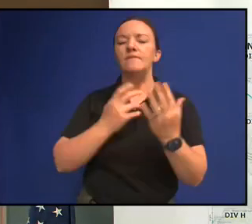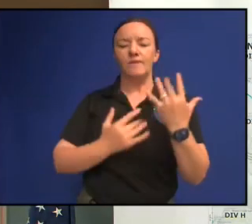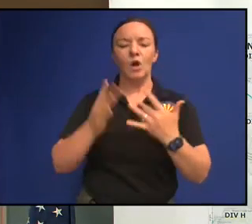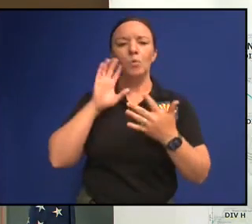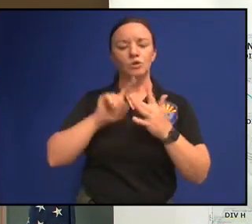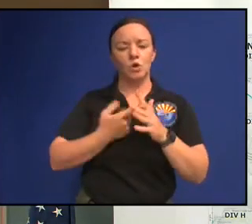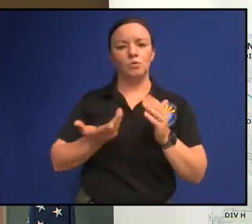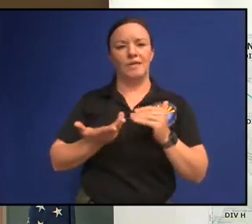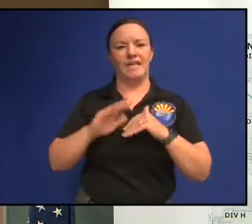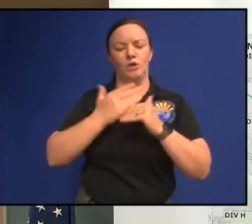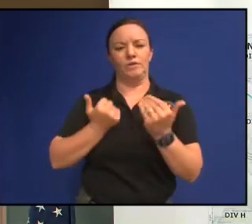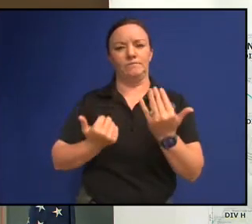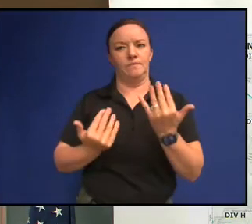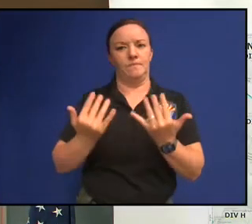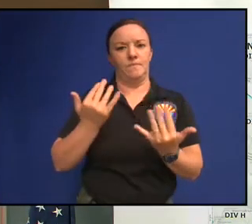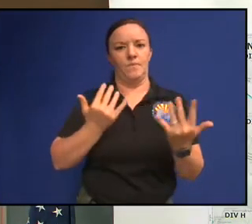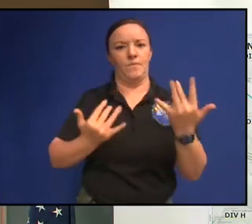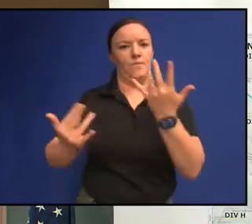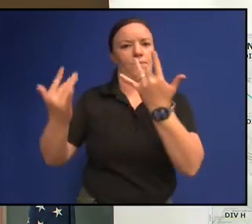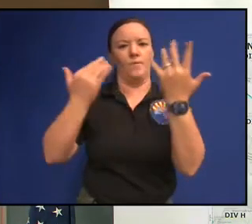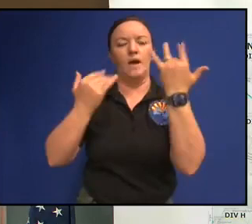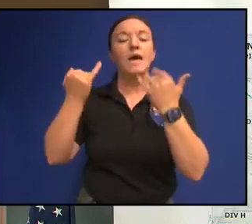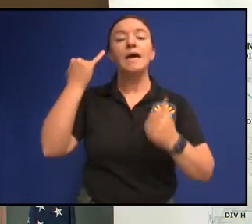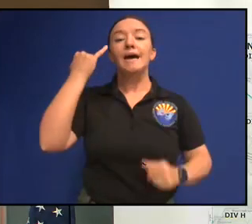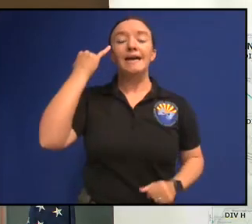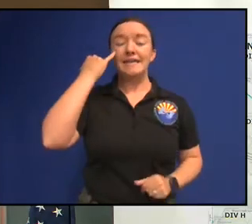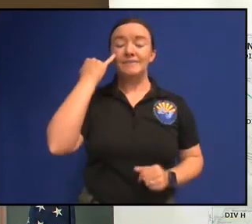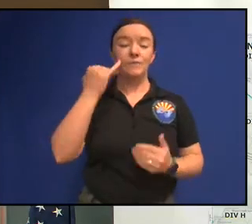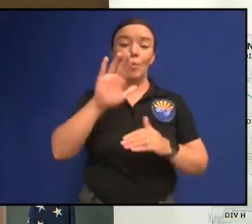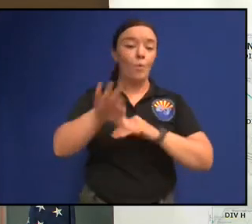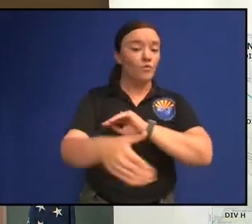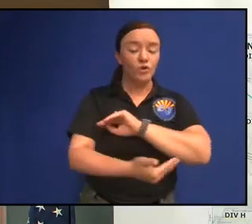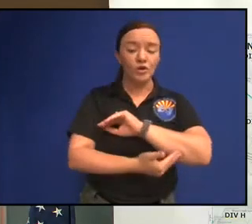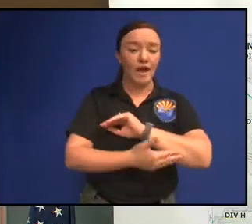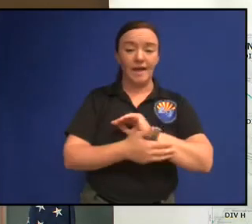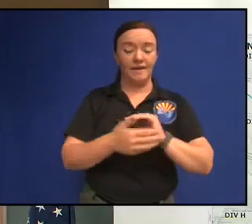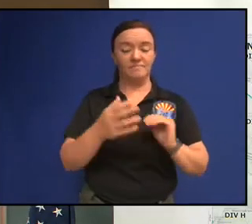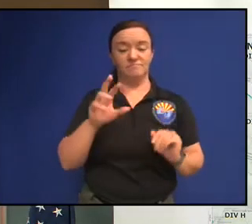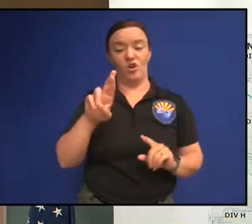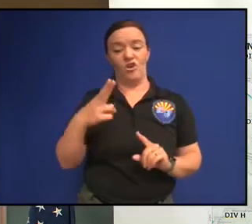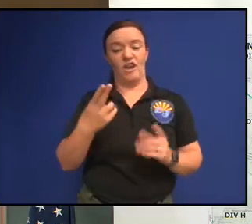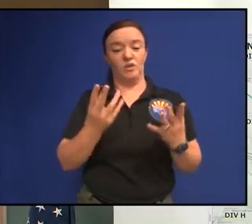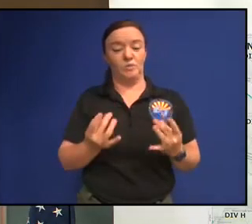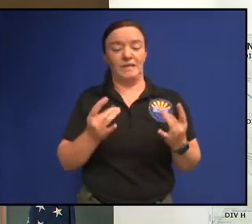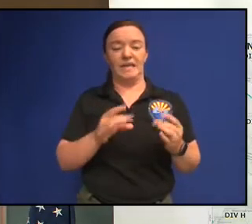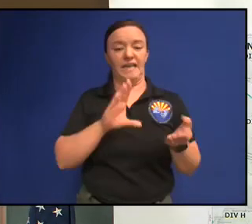WE HAVE POOR HUMIDITY RECOVERY, CLEAR SKIES, HIGHER TEMPERATURES, STRONGER WINDS.